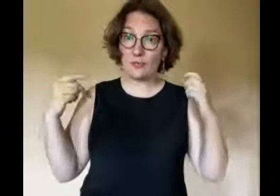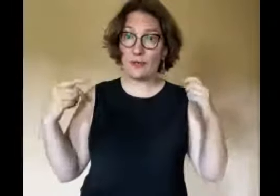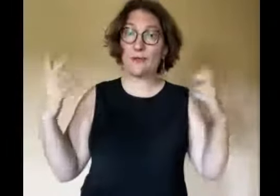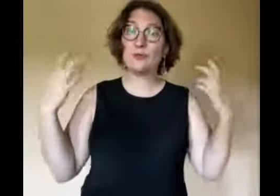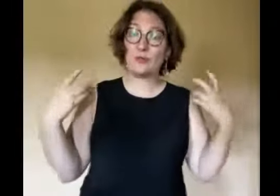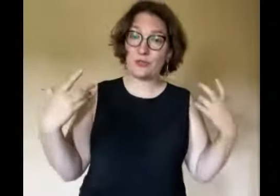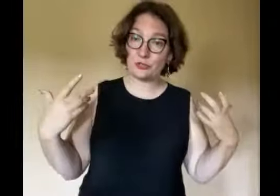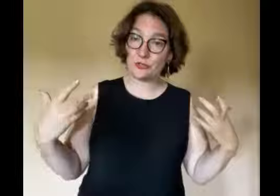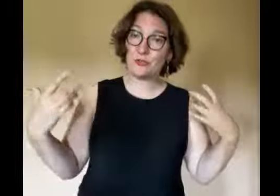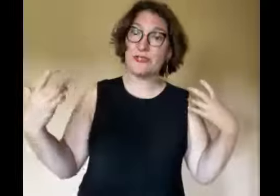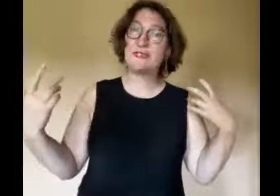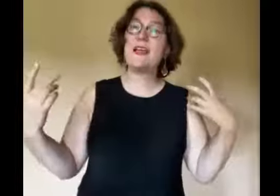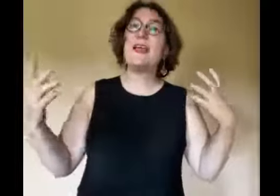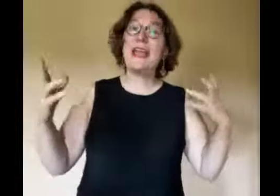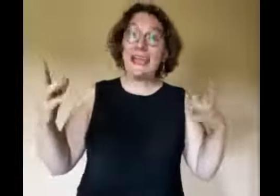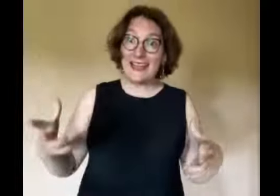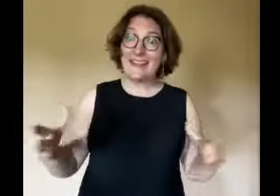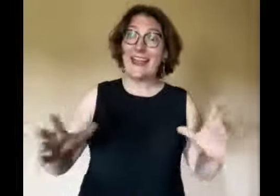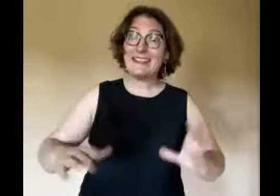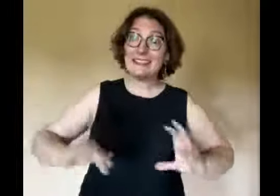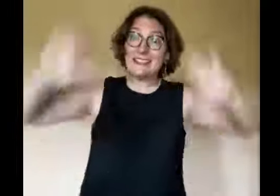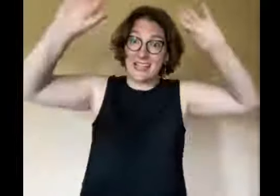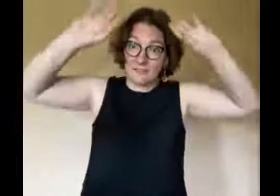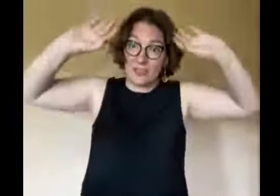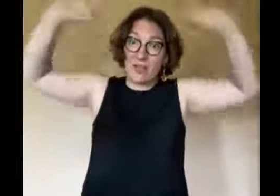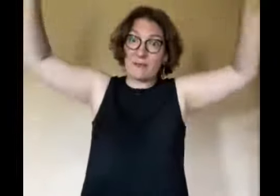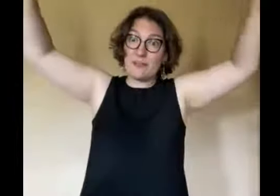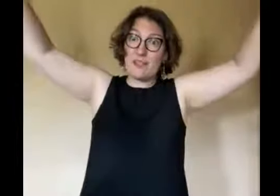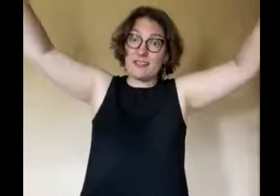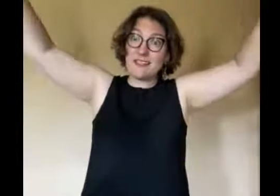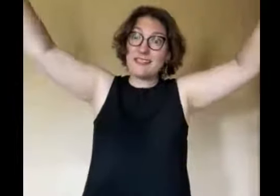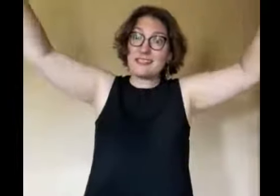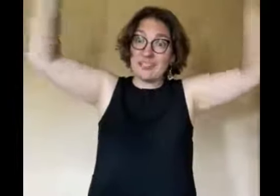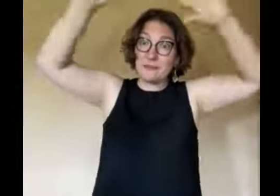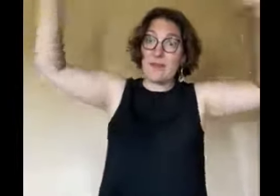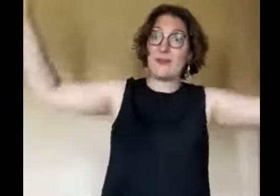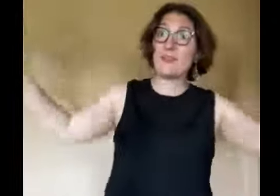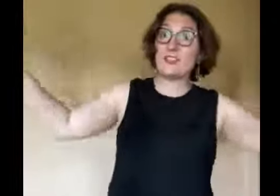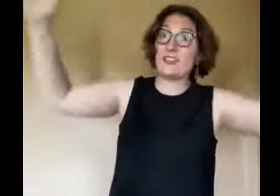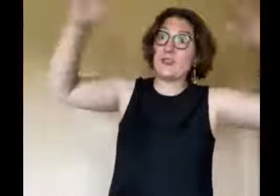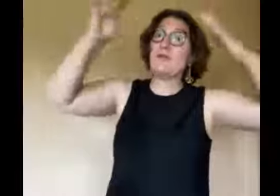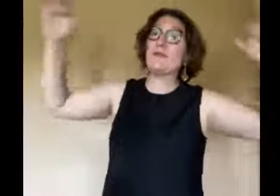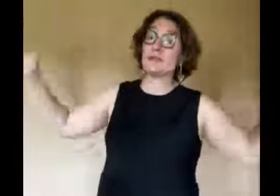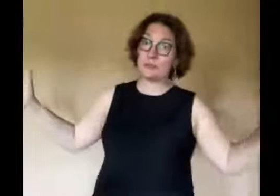we want to put the TV and where I want to put the foot rest, and where should the flat the vase of flowers go. And so that's sort of what we're doing. Just getting an overview of what goes where, how this works, how it will run, and starting to do some of the practices. So obviously, the group calls happen on Thursday, whoever shows up, it gets to enjoy them, whoever